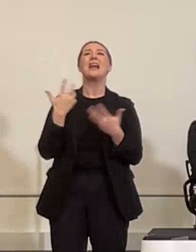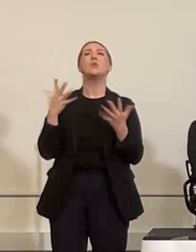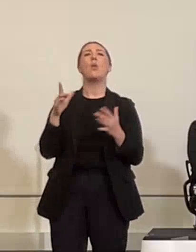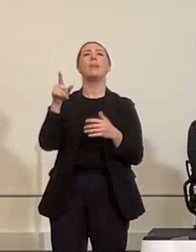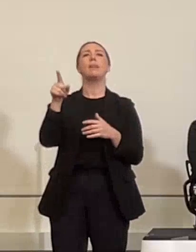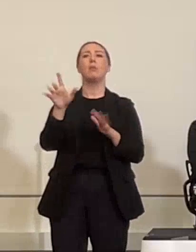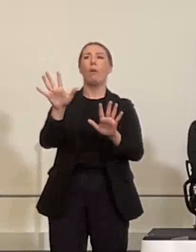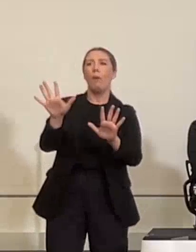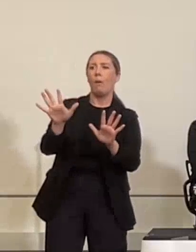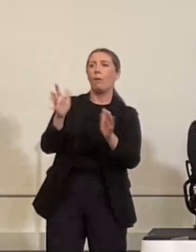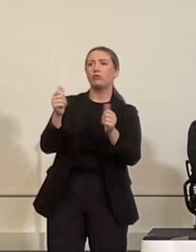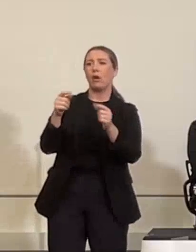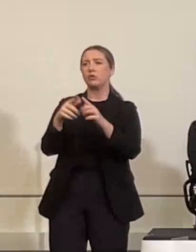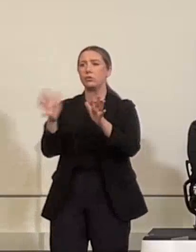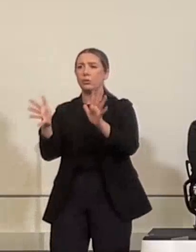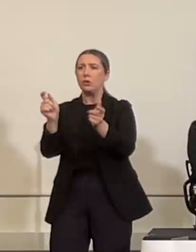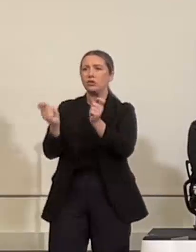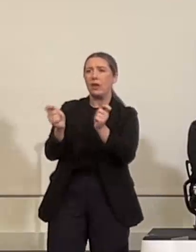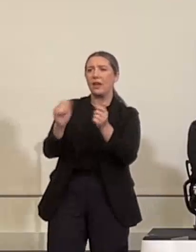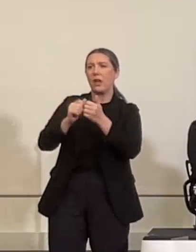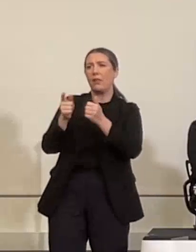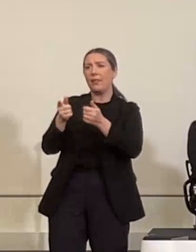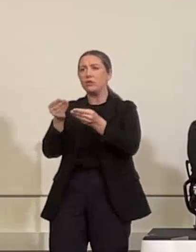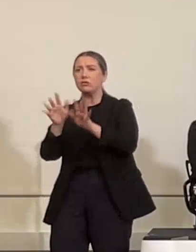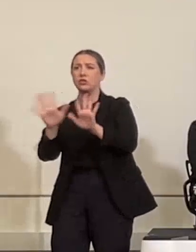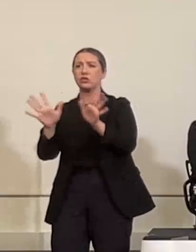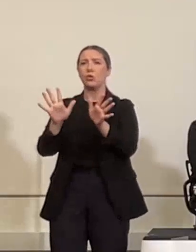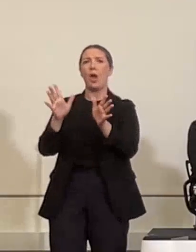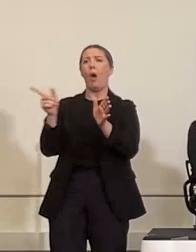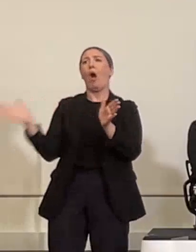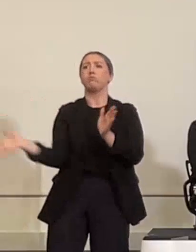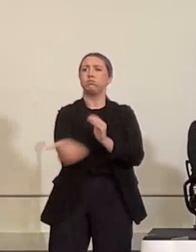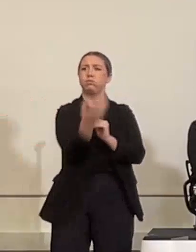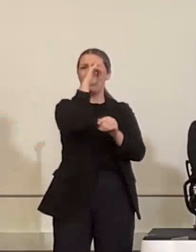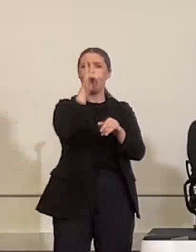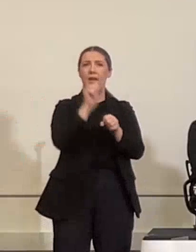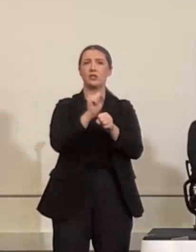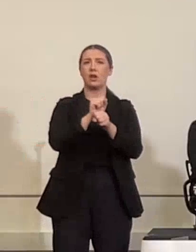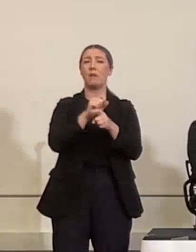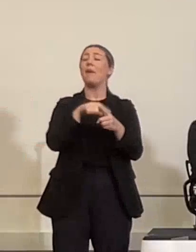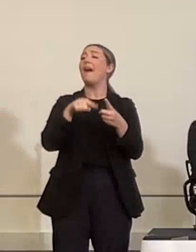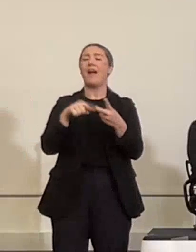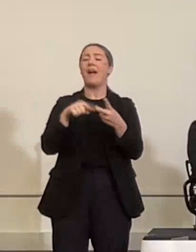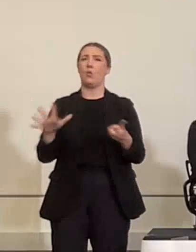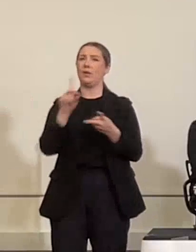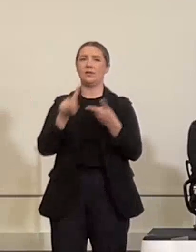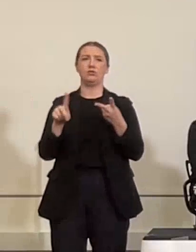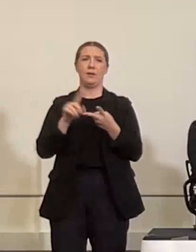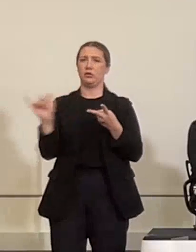green lighted for the job, nor did I want any discrimination because I had a disability.